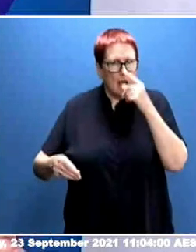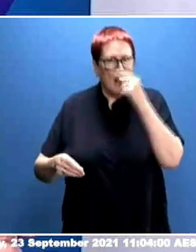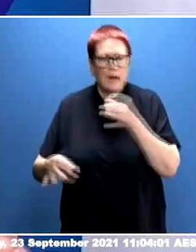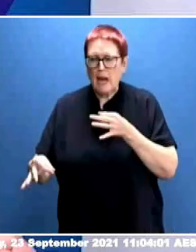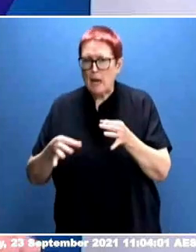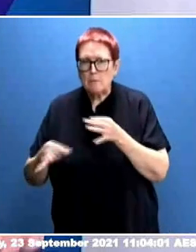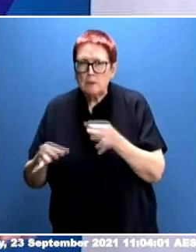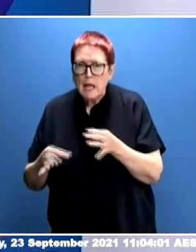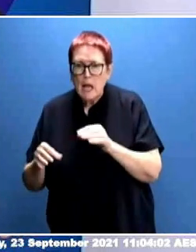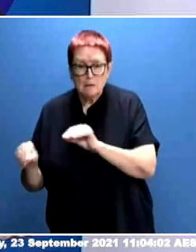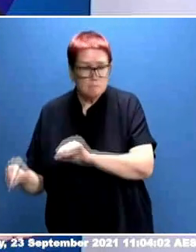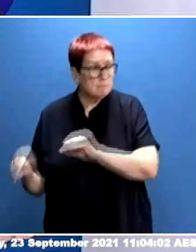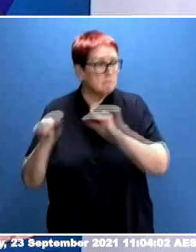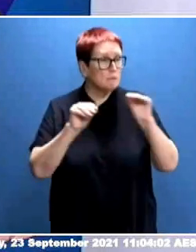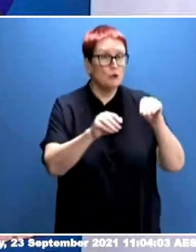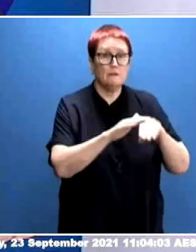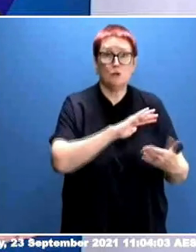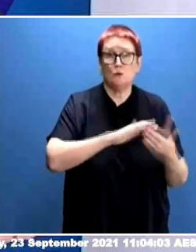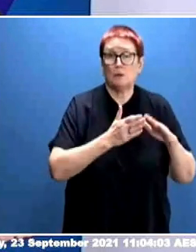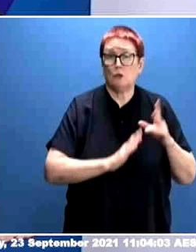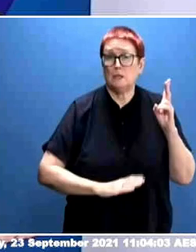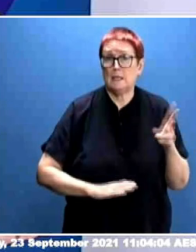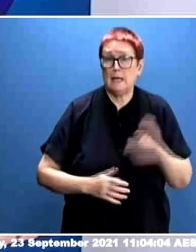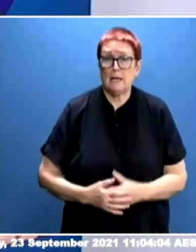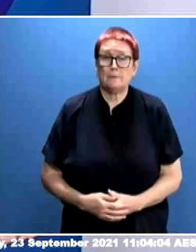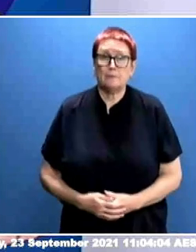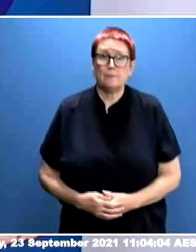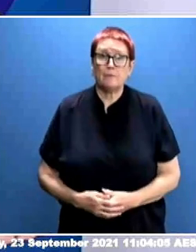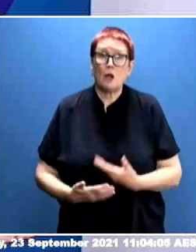support given, and on page 40 you say: Being able to offer